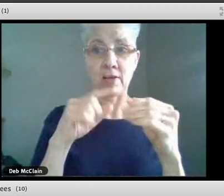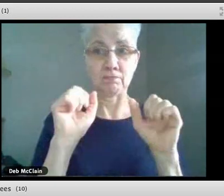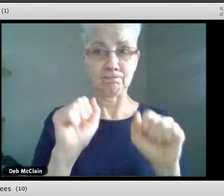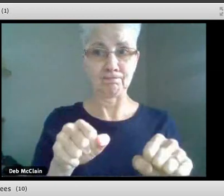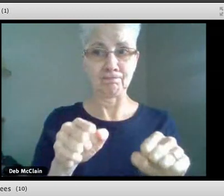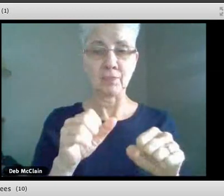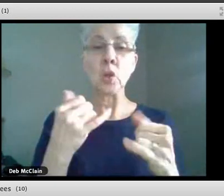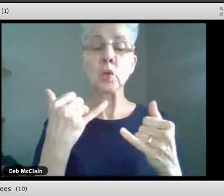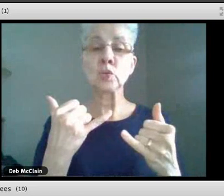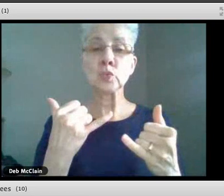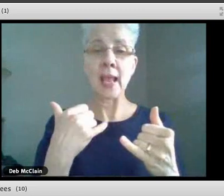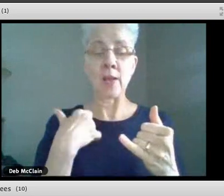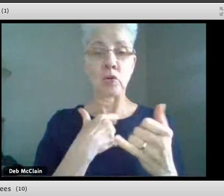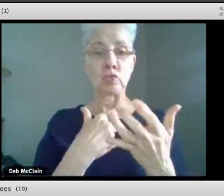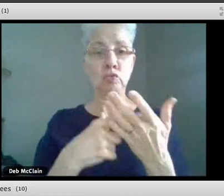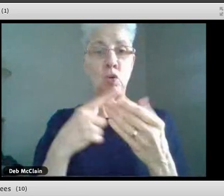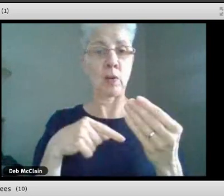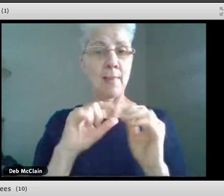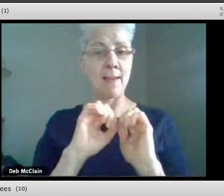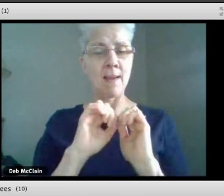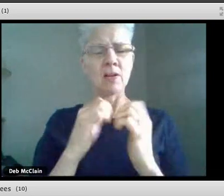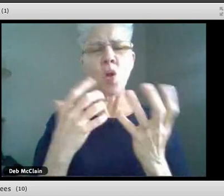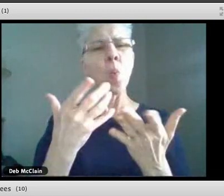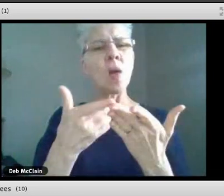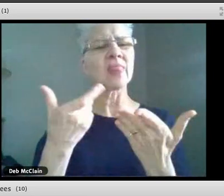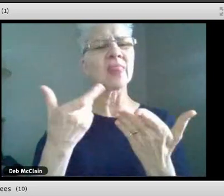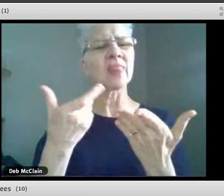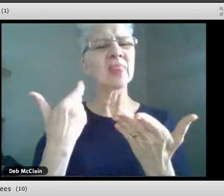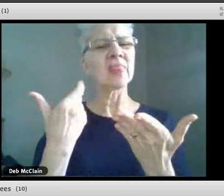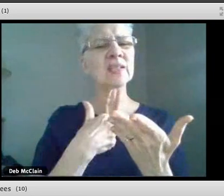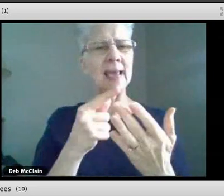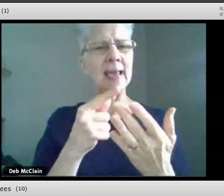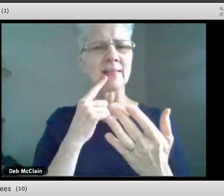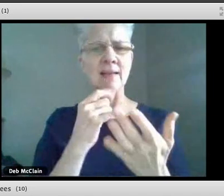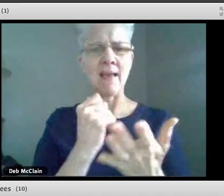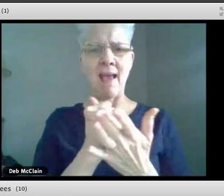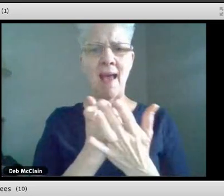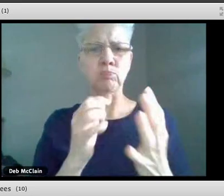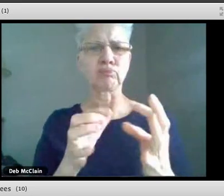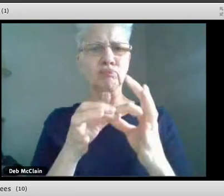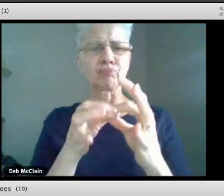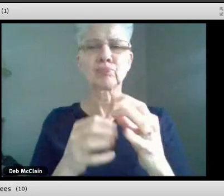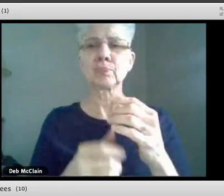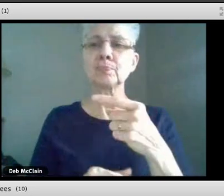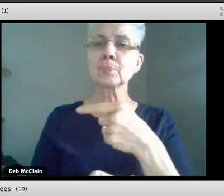So today we're going to talk about what things we could do to bridge that divide. Some of the things we're going to look at is,